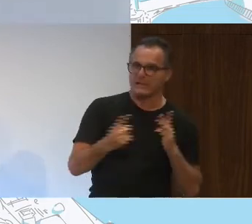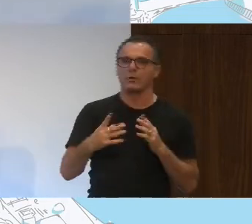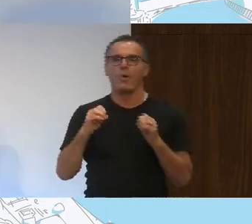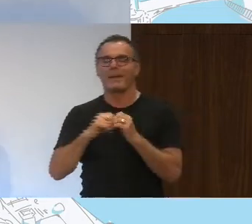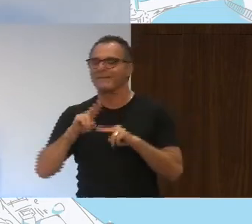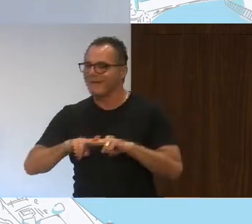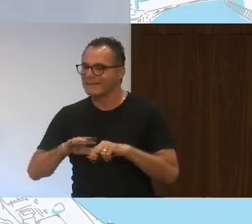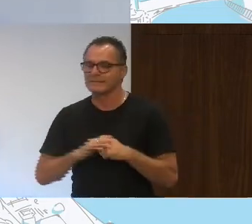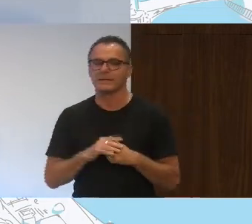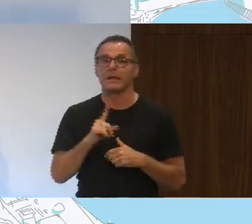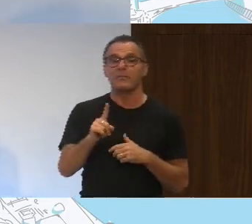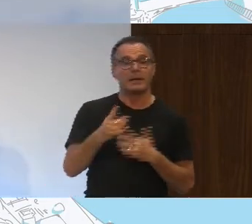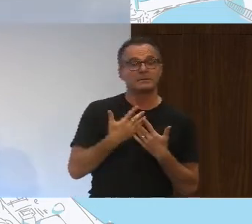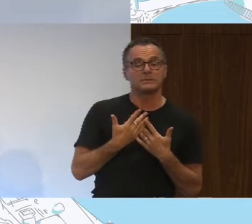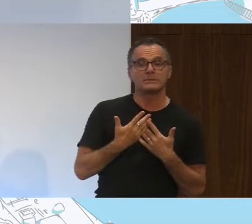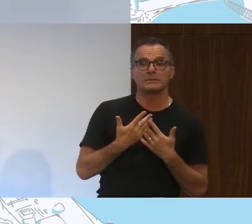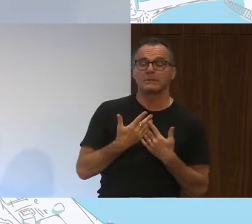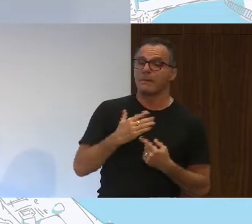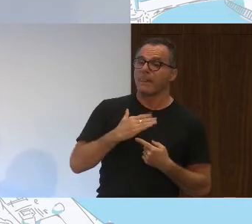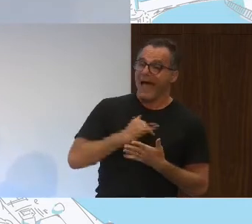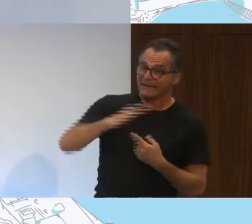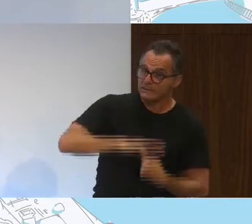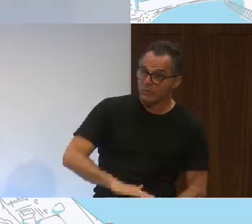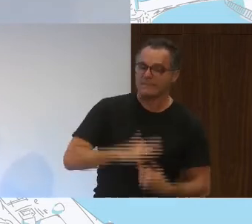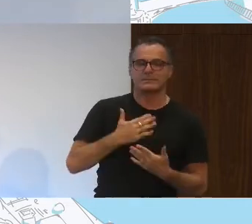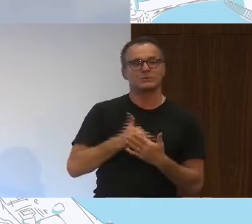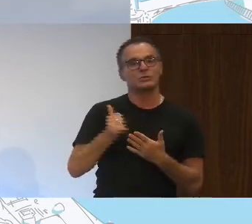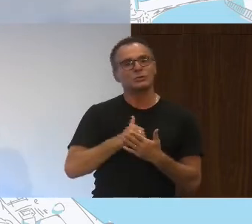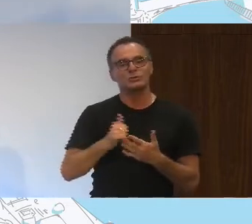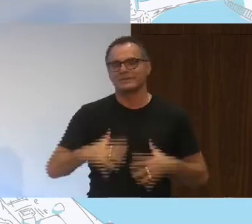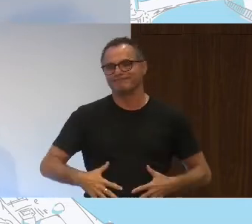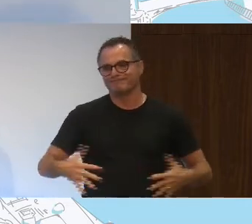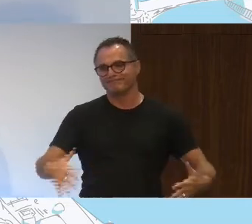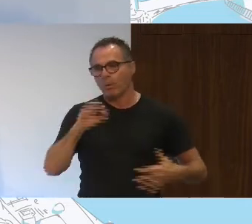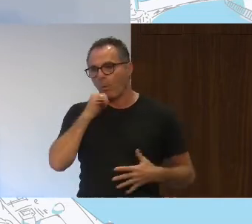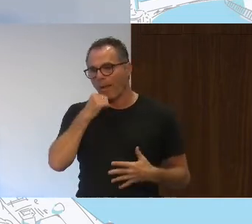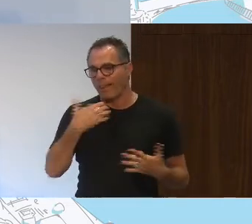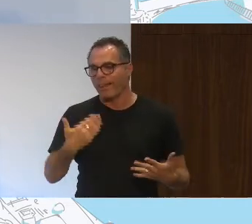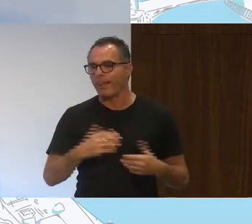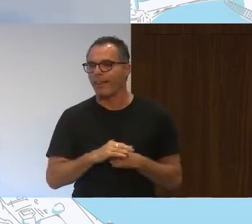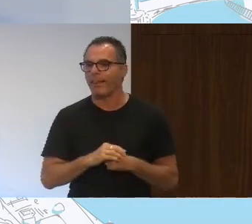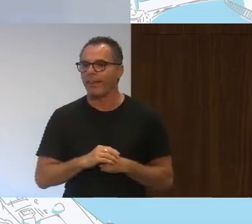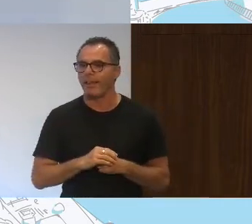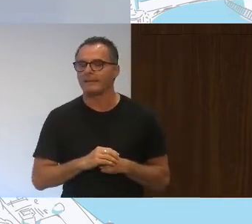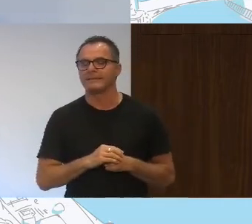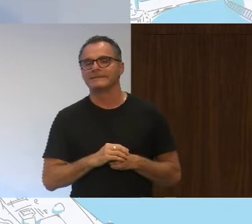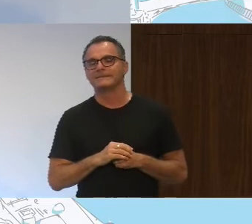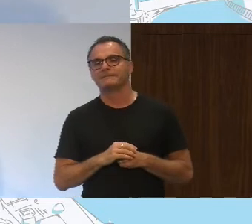But generally speaking, anti depressants do cause weight gain. As I said, topiramate is the only one that probably doesn't cause weight loss.